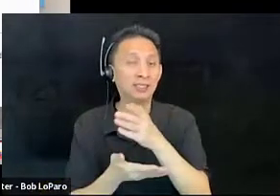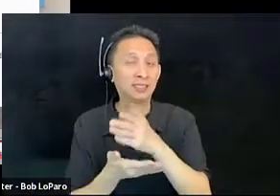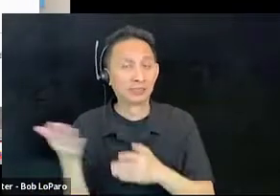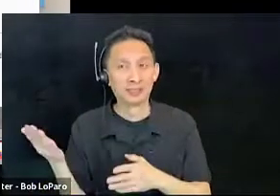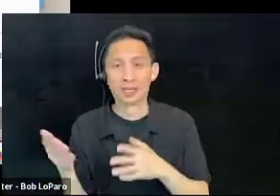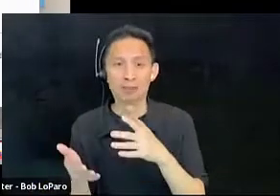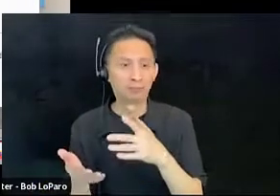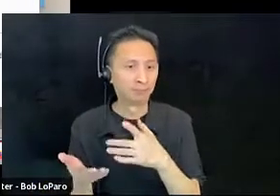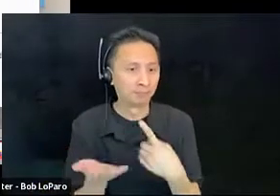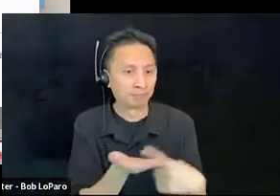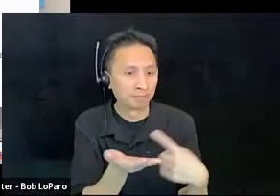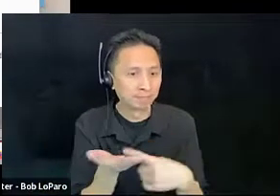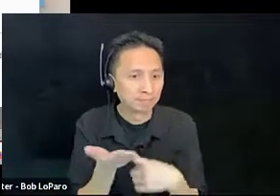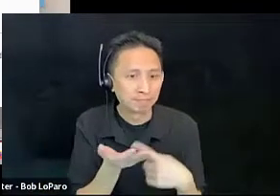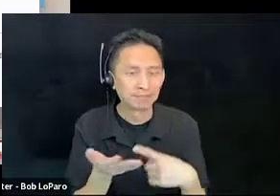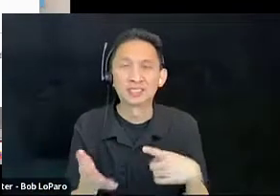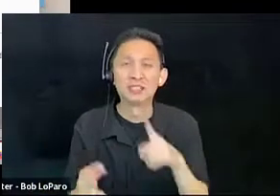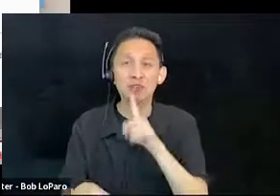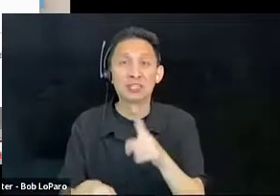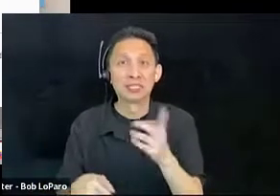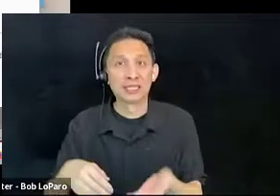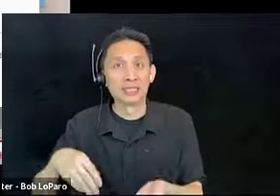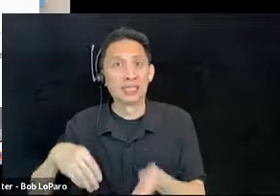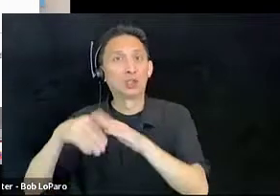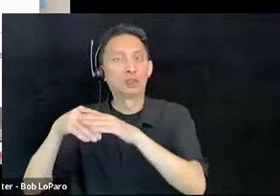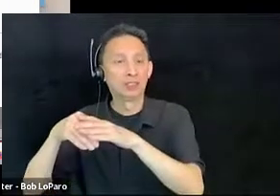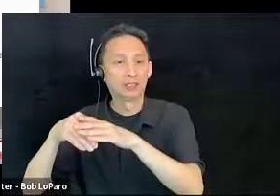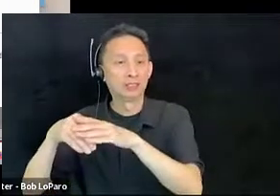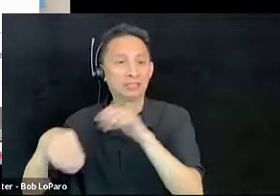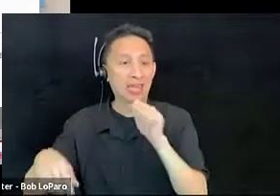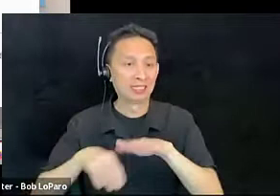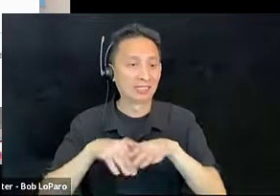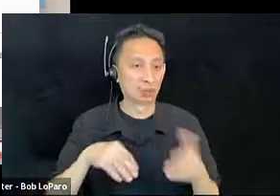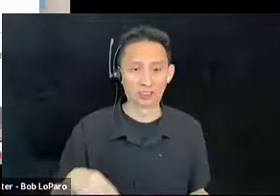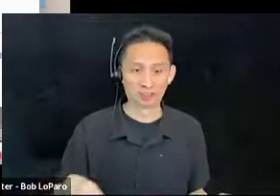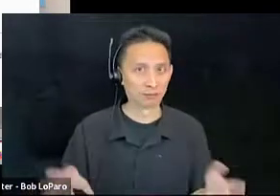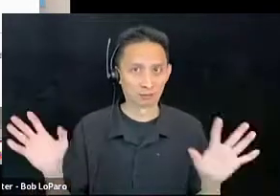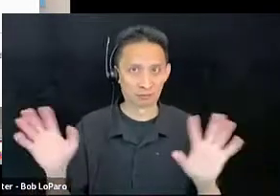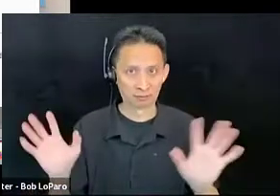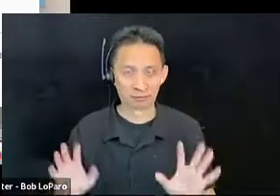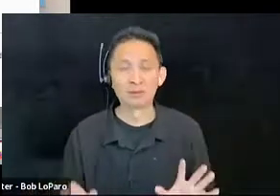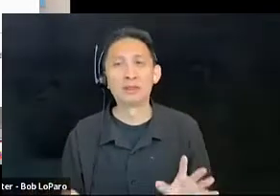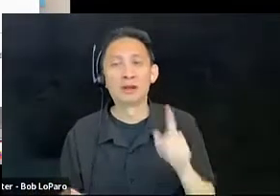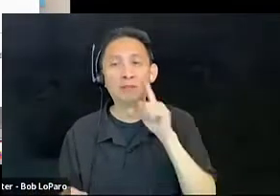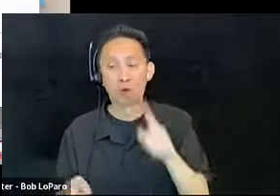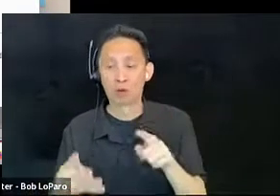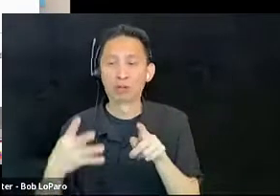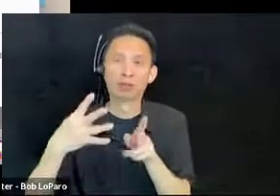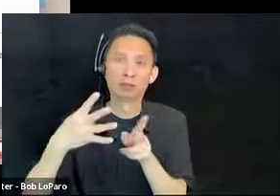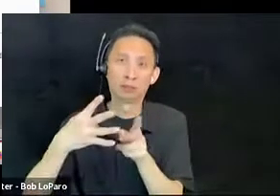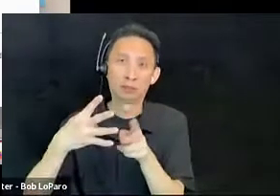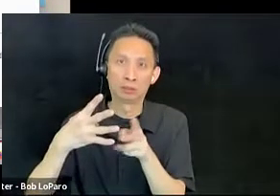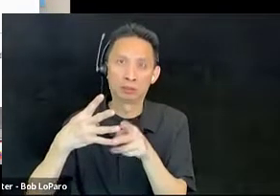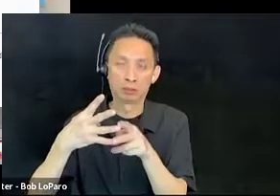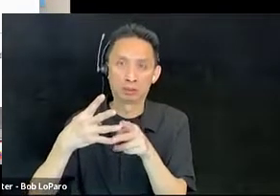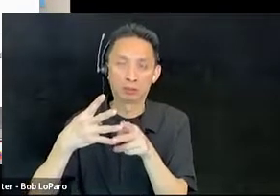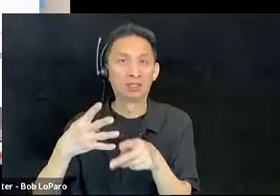It's something to come to understand about CVI. Kids in phase three and late phase two, they don't need less adaptations.